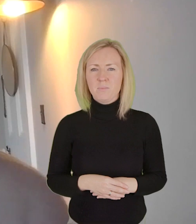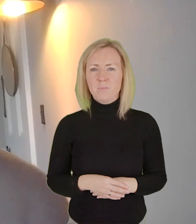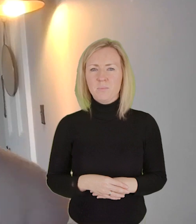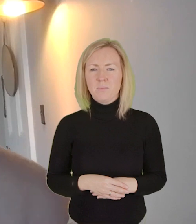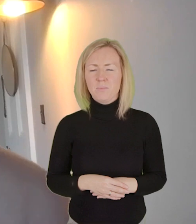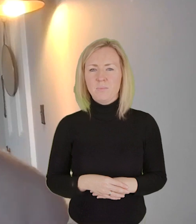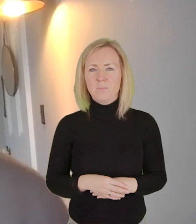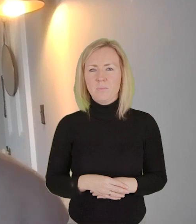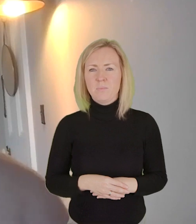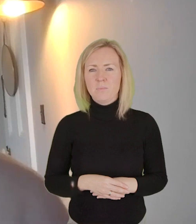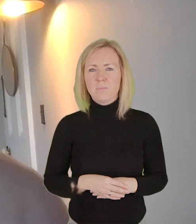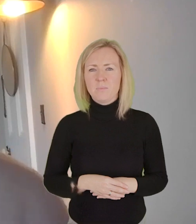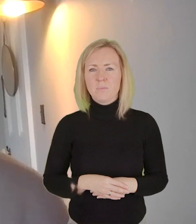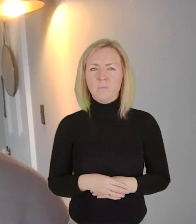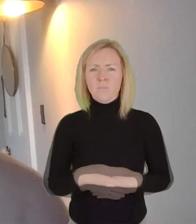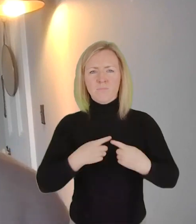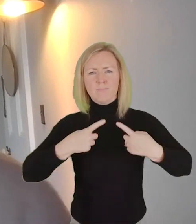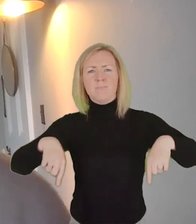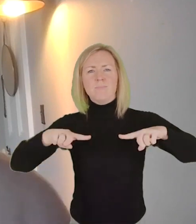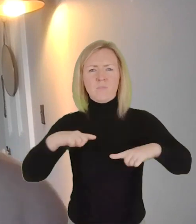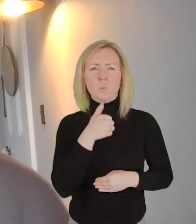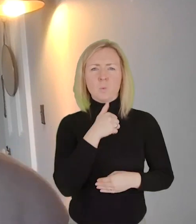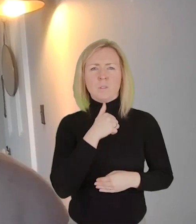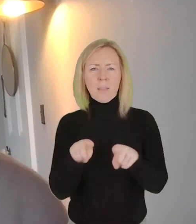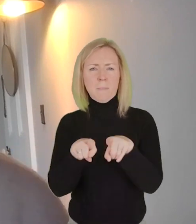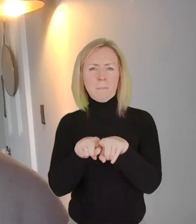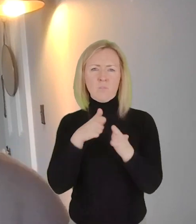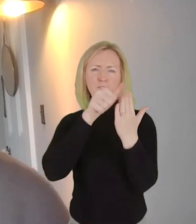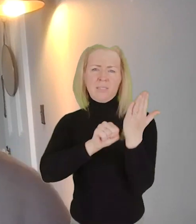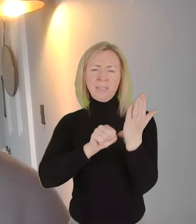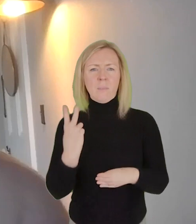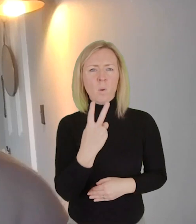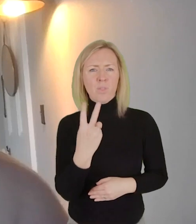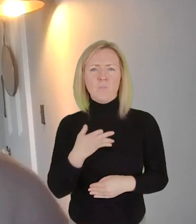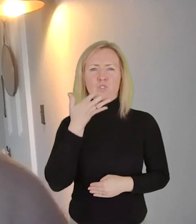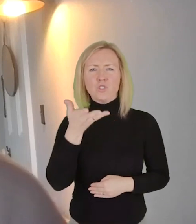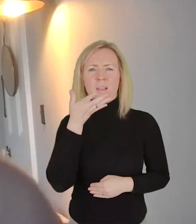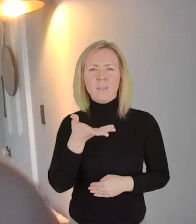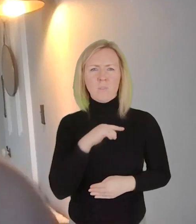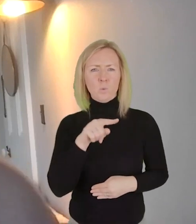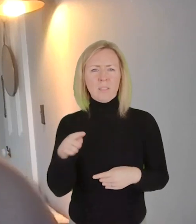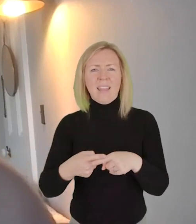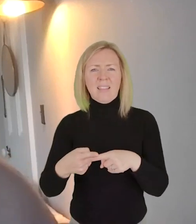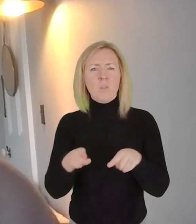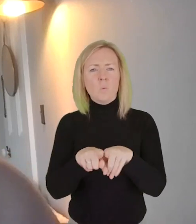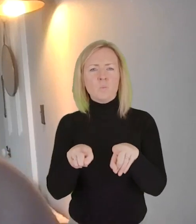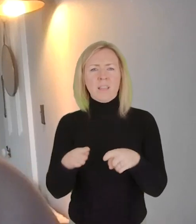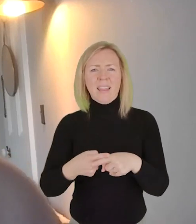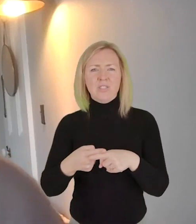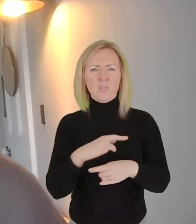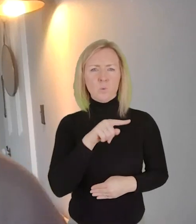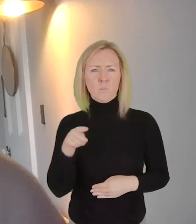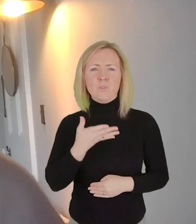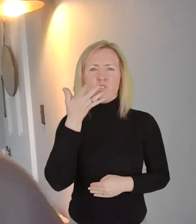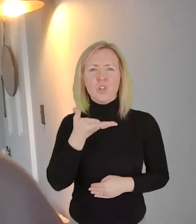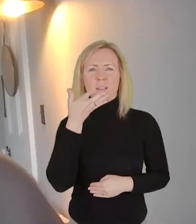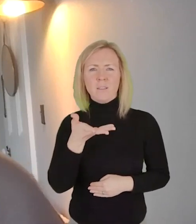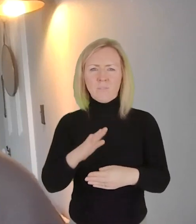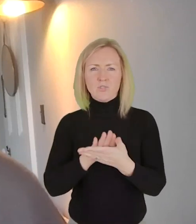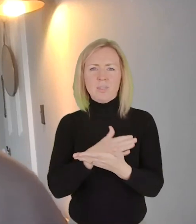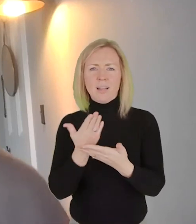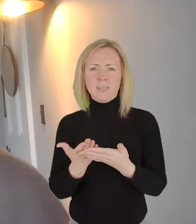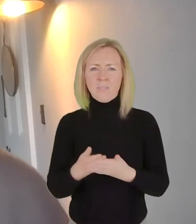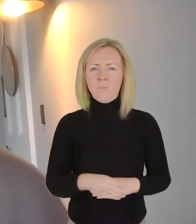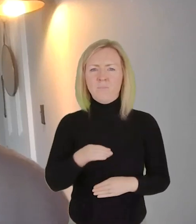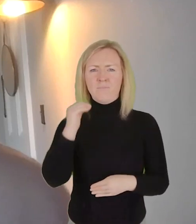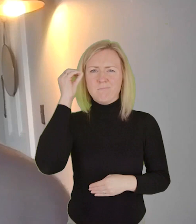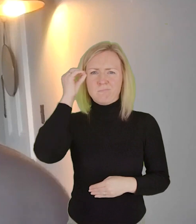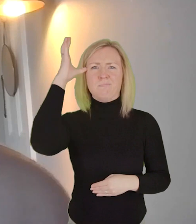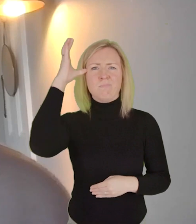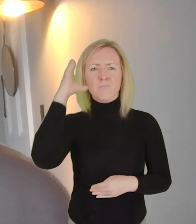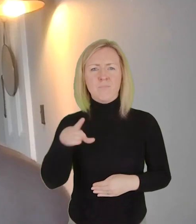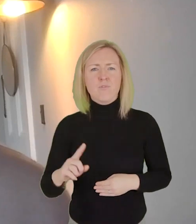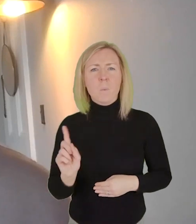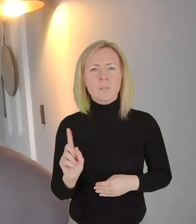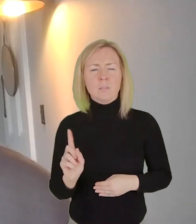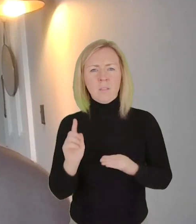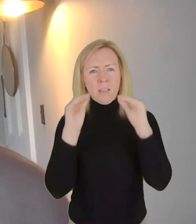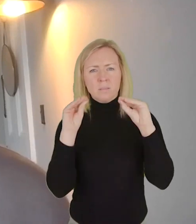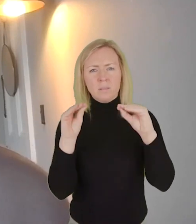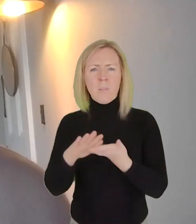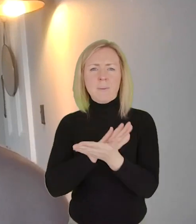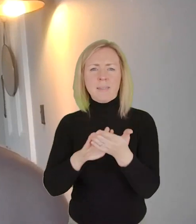So it's great that we've kind of waited for so long because all the lessons that Czech to English and used to Czech have learned in terms of LLMs, we're able to use those lessons